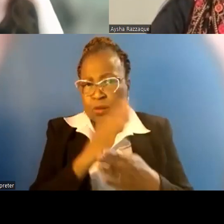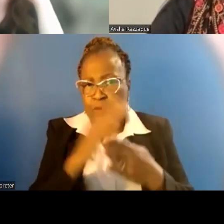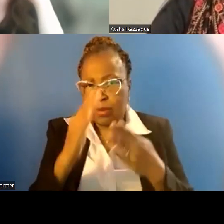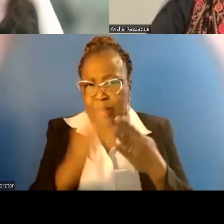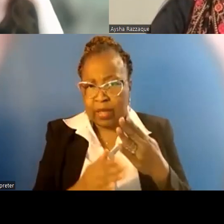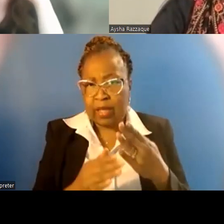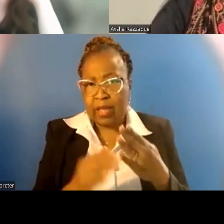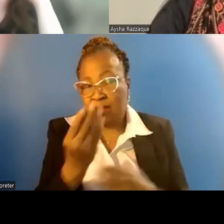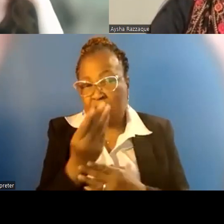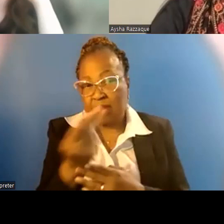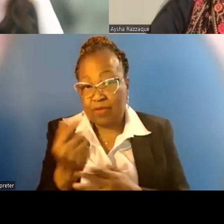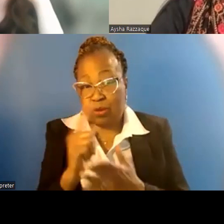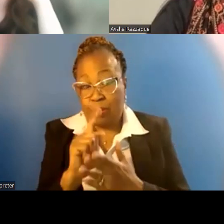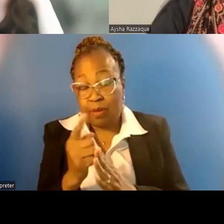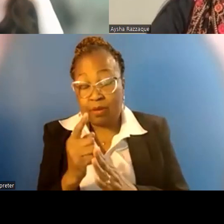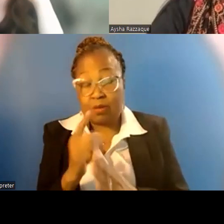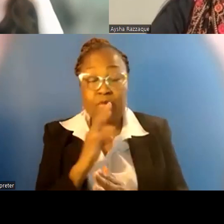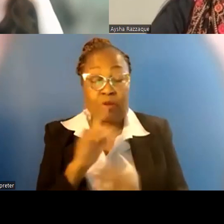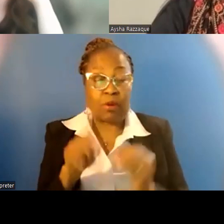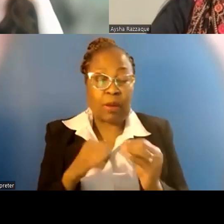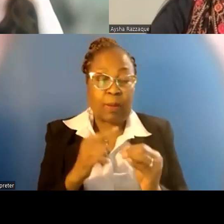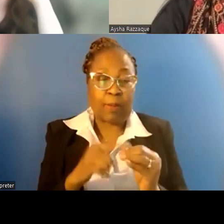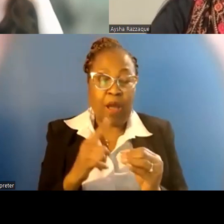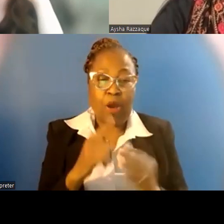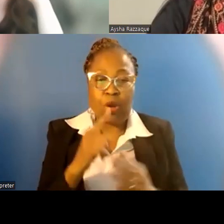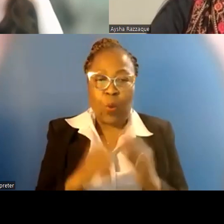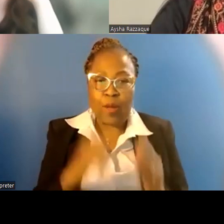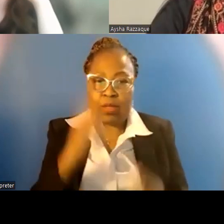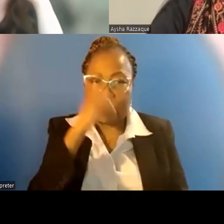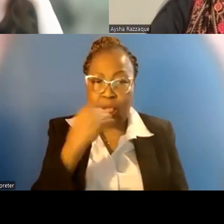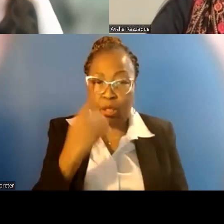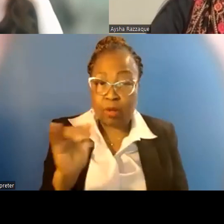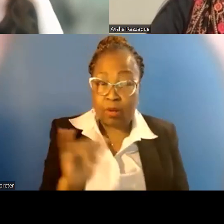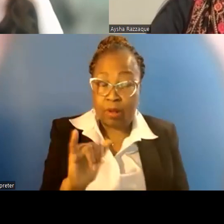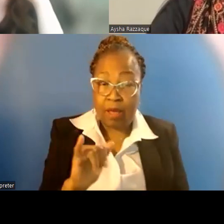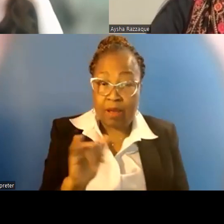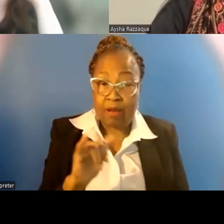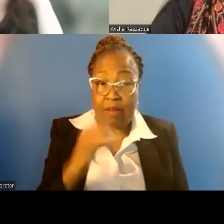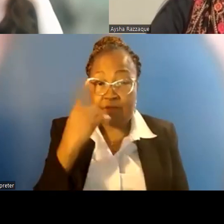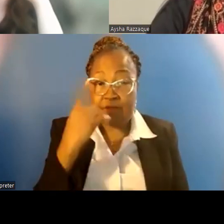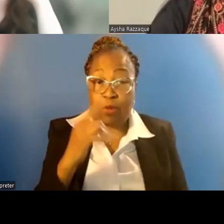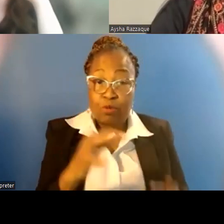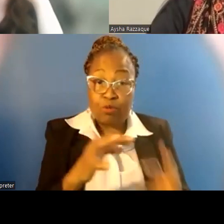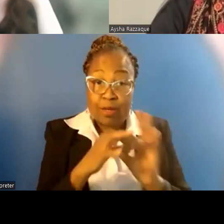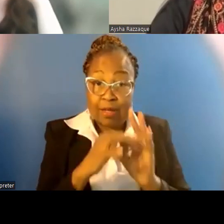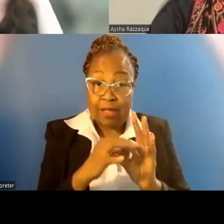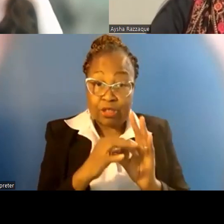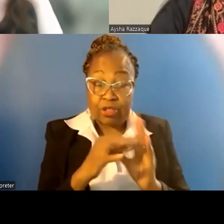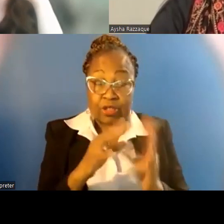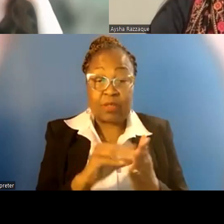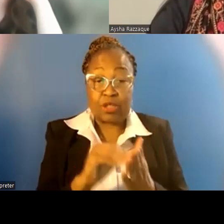of minutes just talking about like what does it look like for the relationships that students are making.